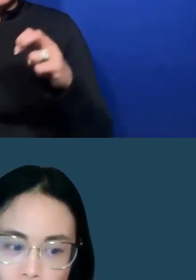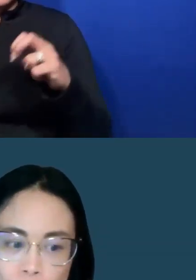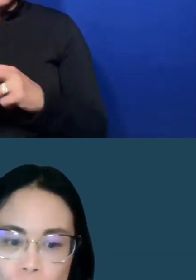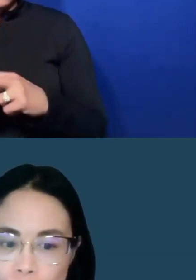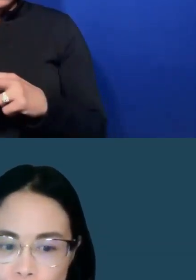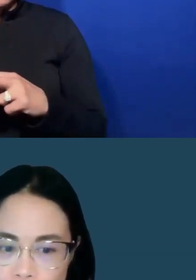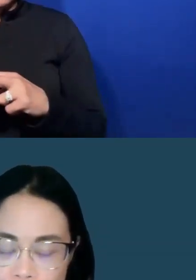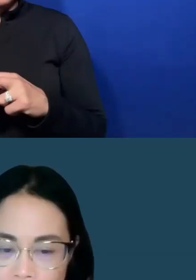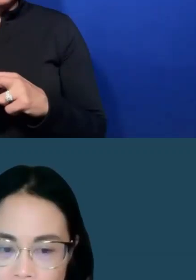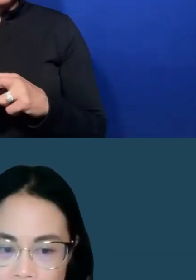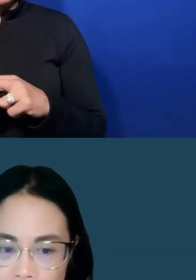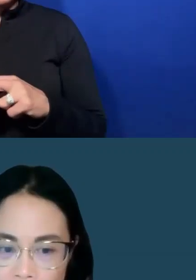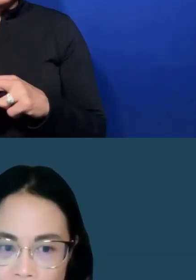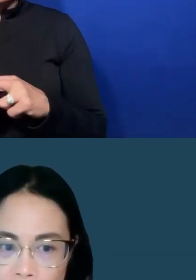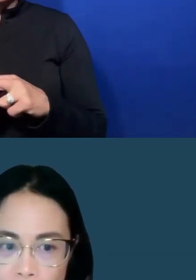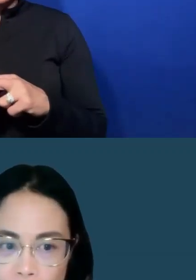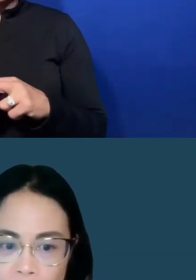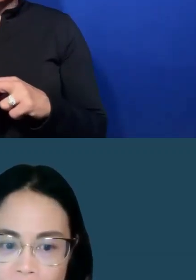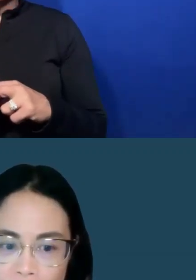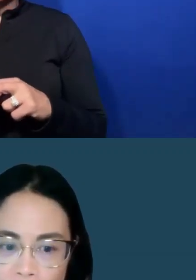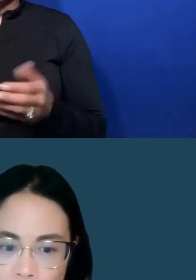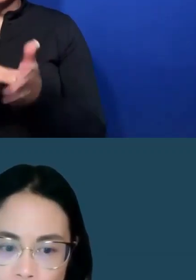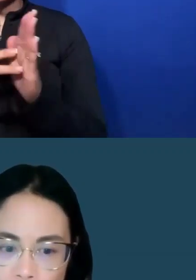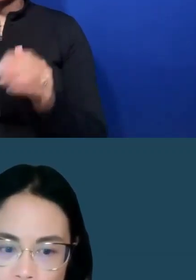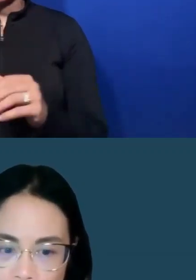those would have been, filed with the federal,